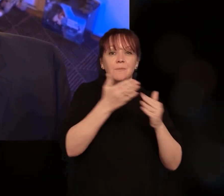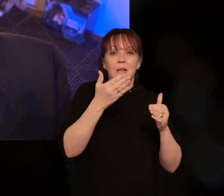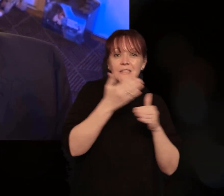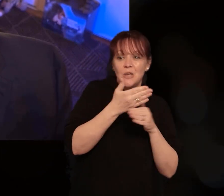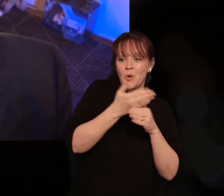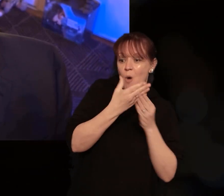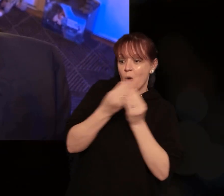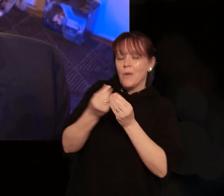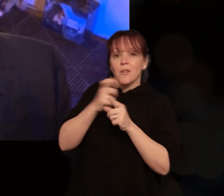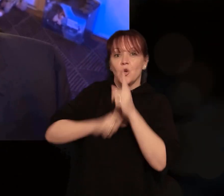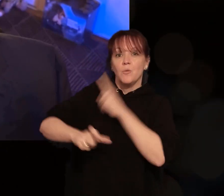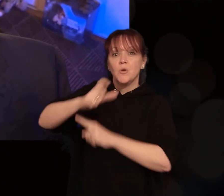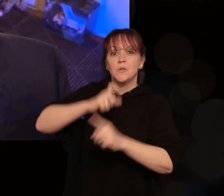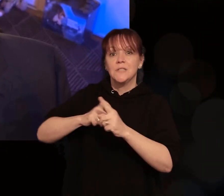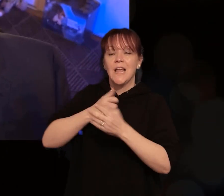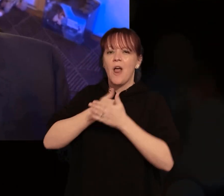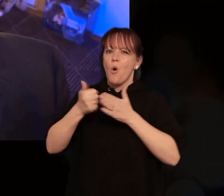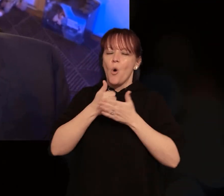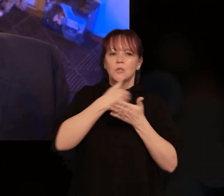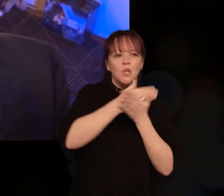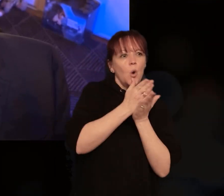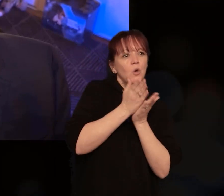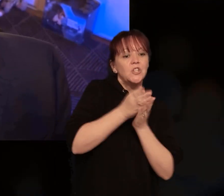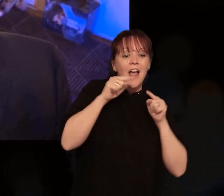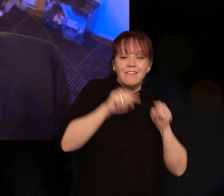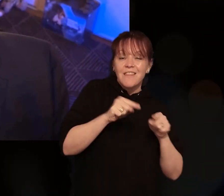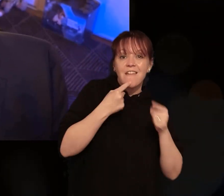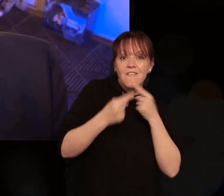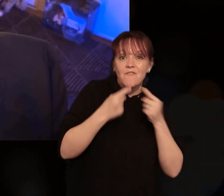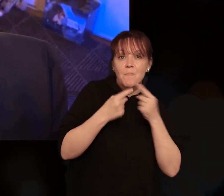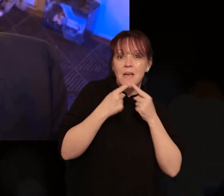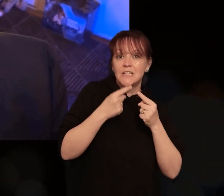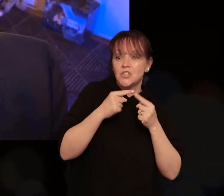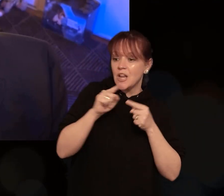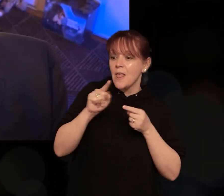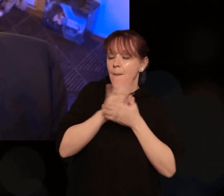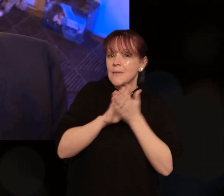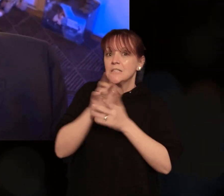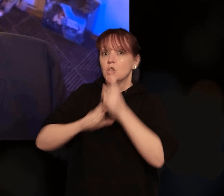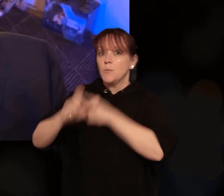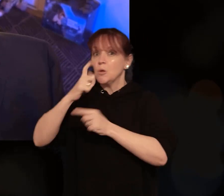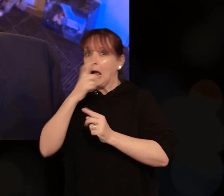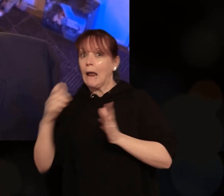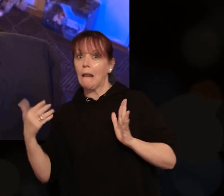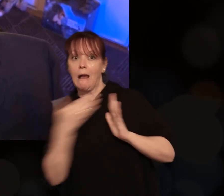and to share and promote in an accessible way too. To present this award I'd like to give a warm welcome back